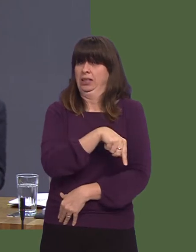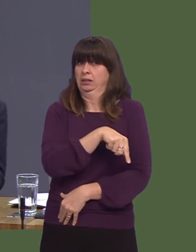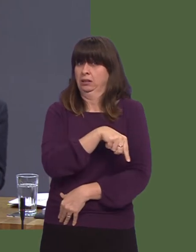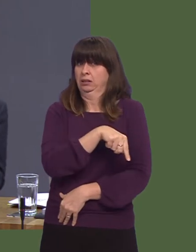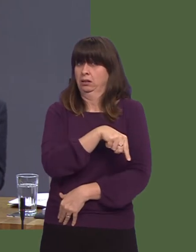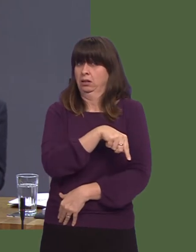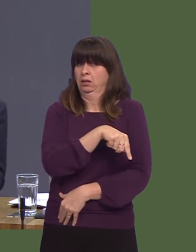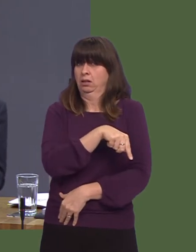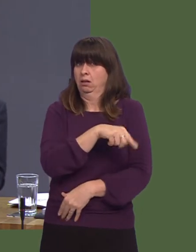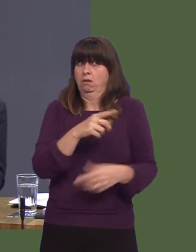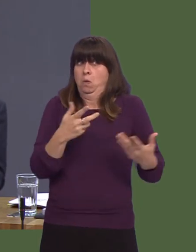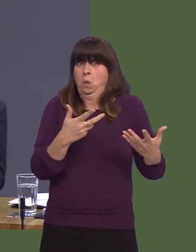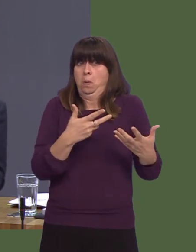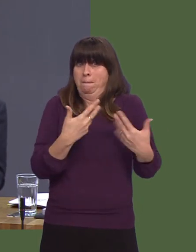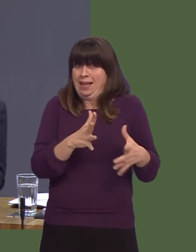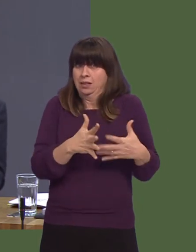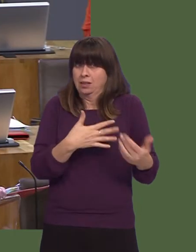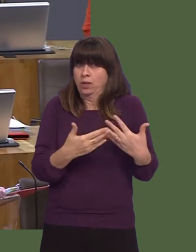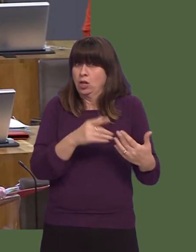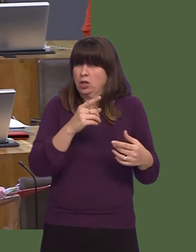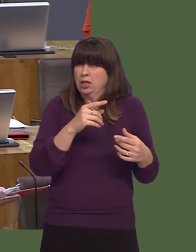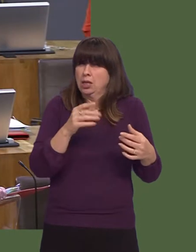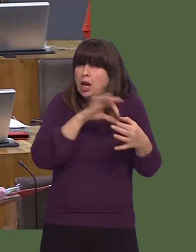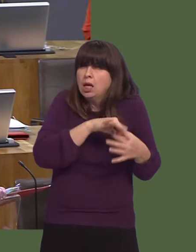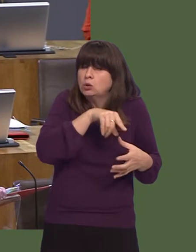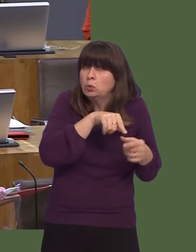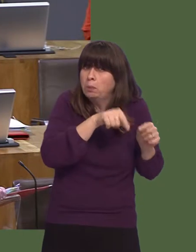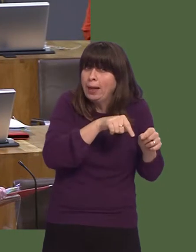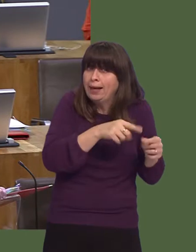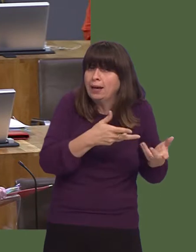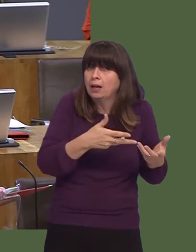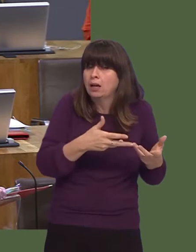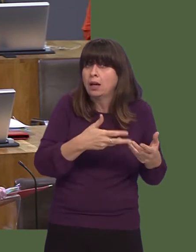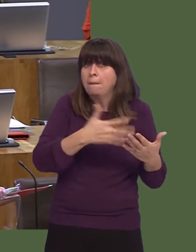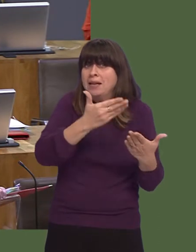they were dealt with or whether or not there were, for example, reports produced. Will